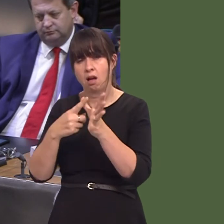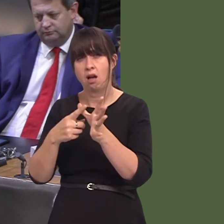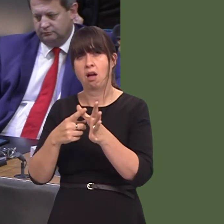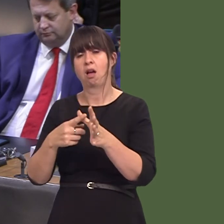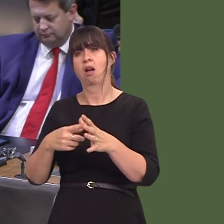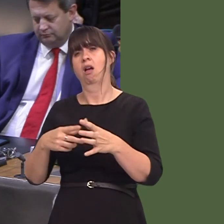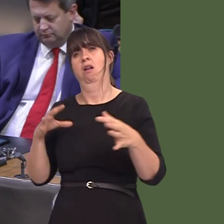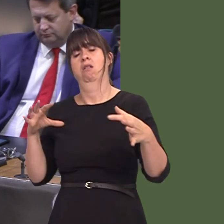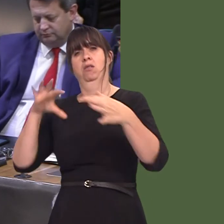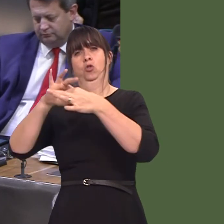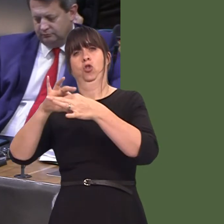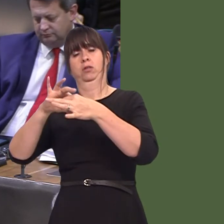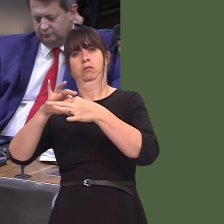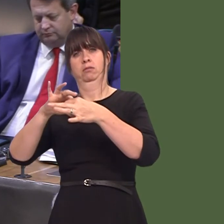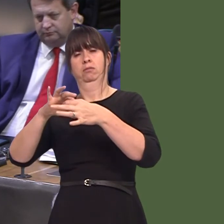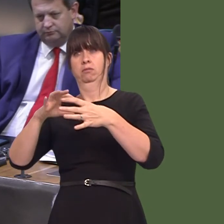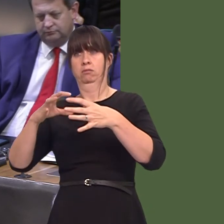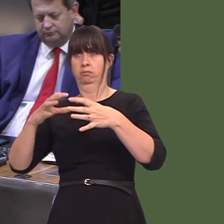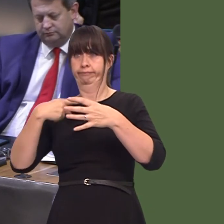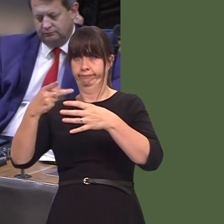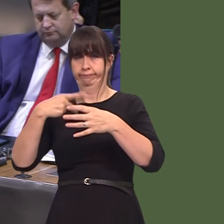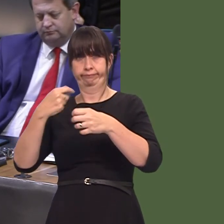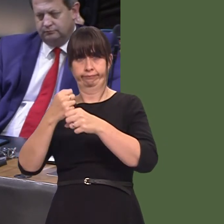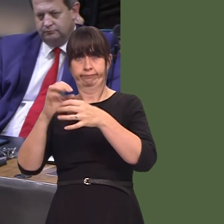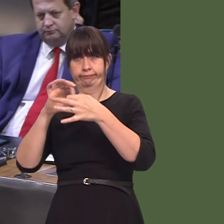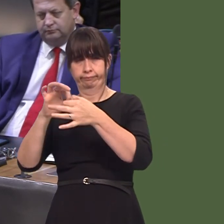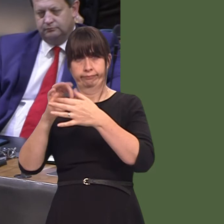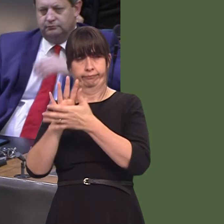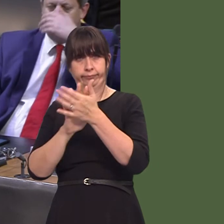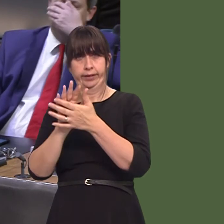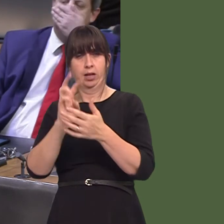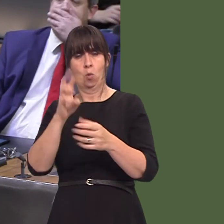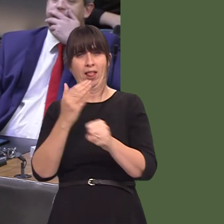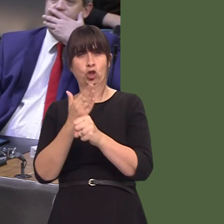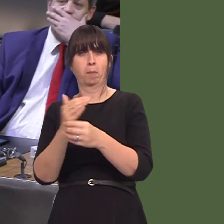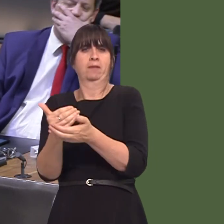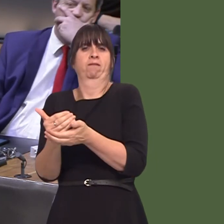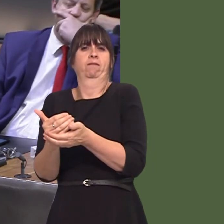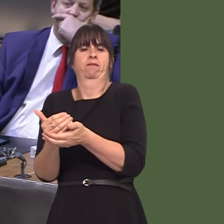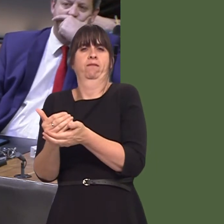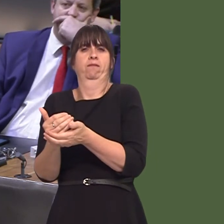that was announced, the promise that weíve been given is that thereís no effect on Welsh jobs, no effect on Welsh sites.